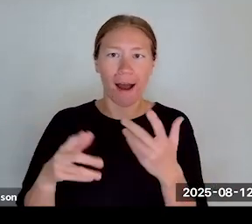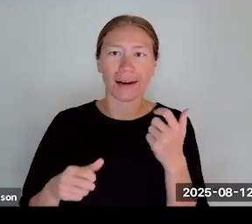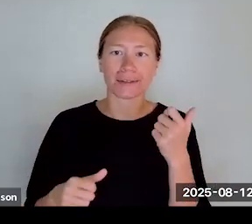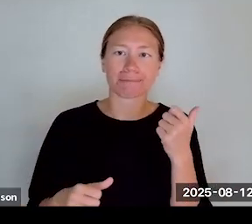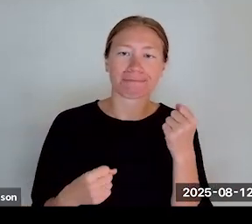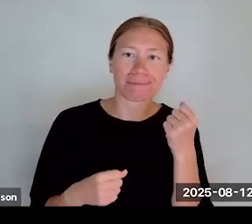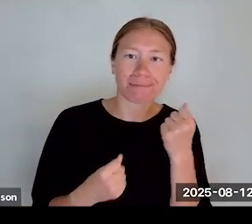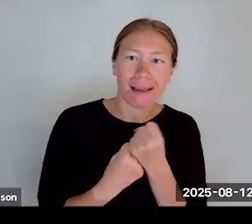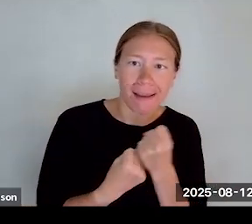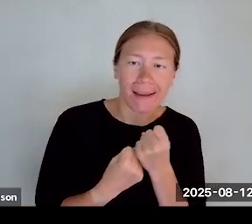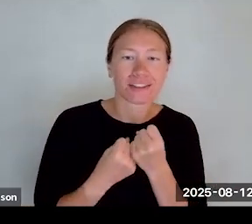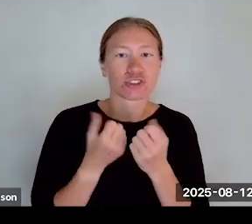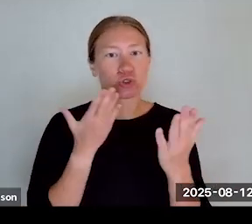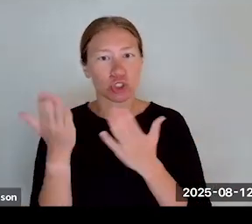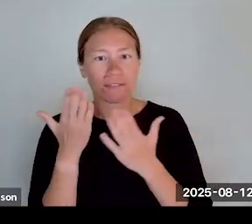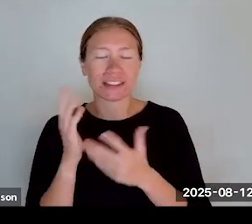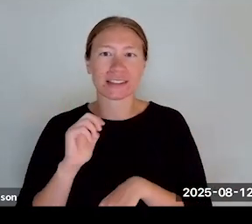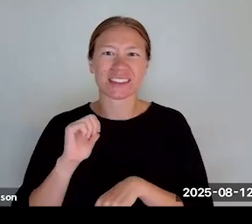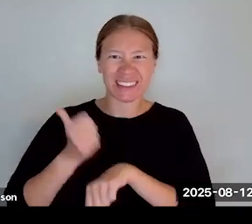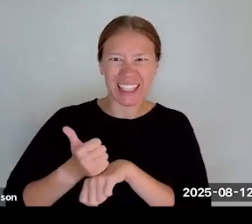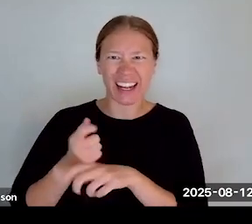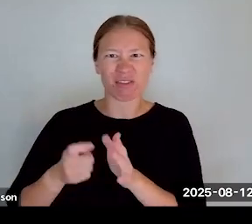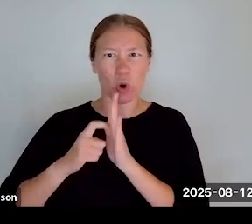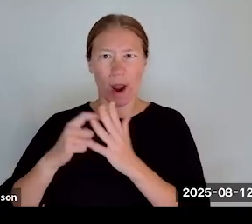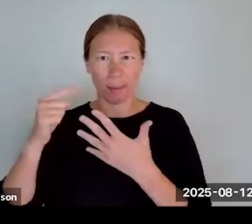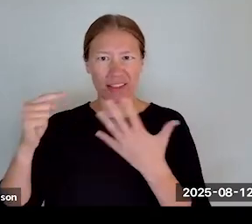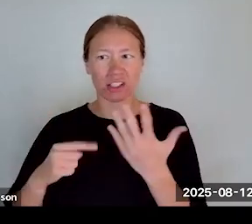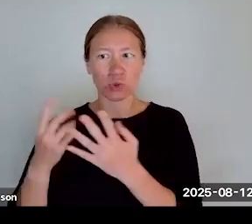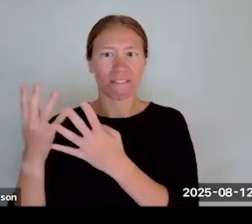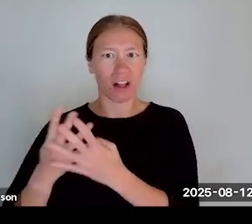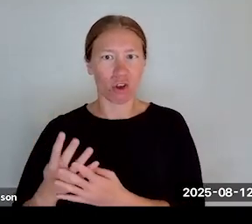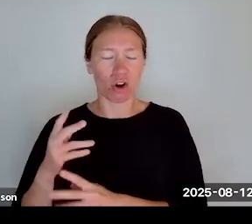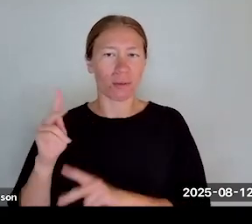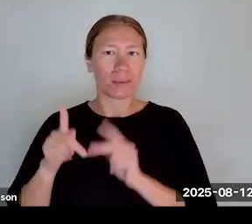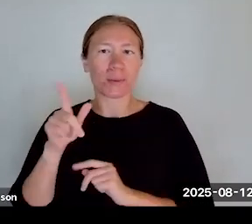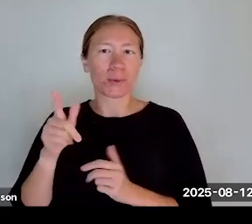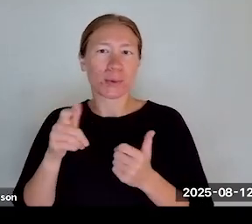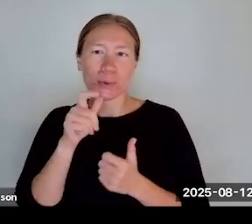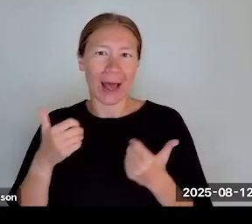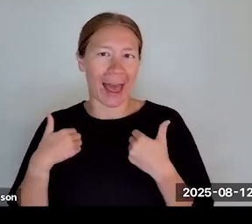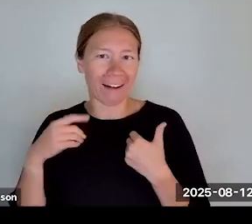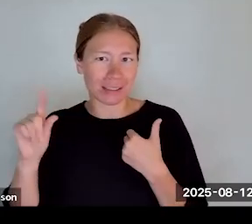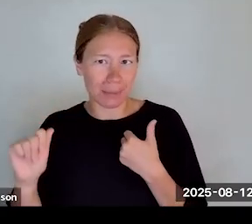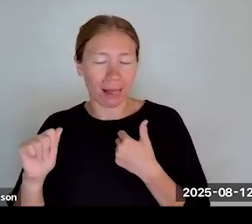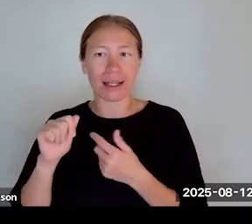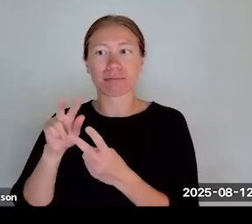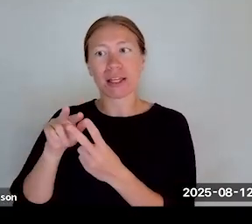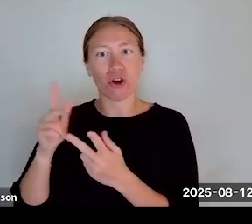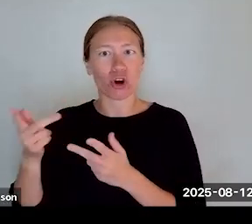imposing eligibility criteria to screen out individuals with disabilities, whether in the hiring process or after,